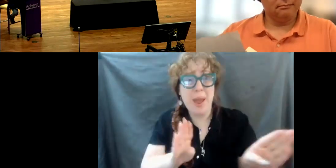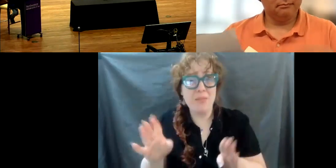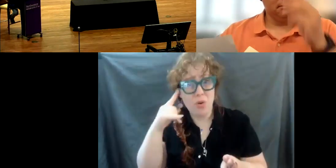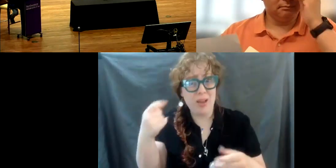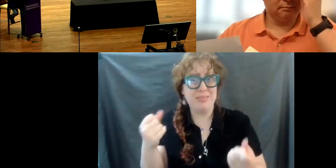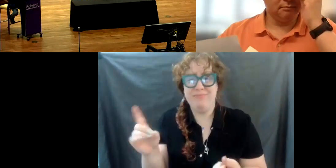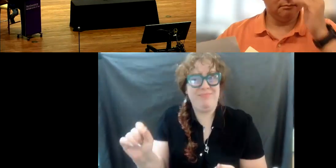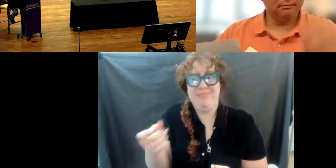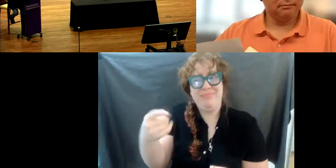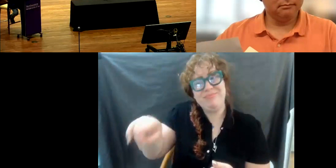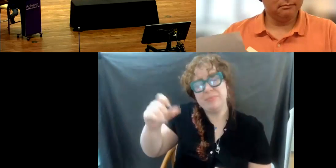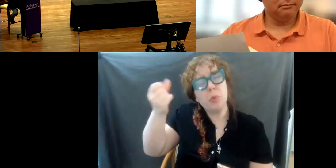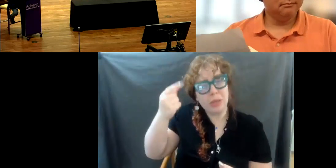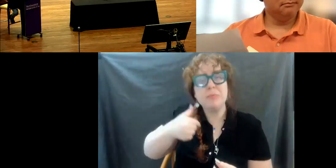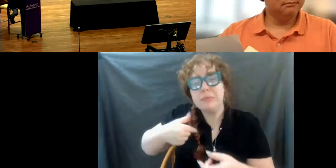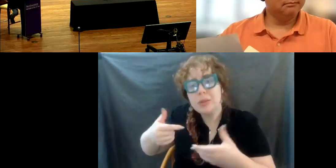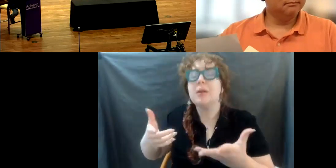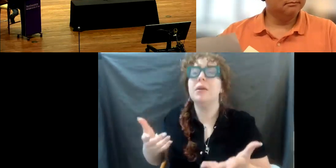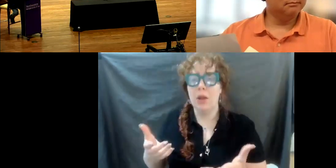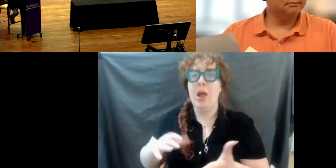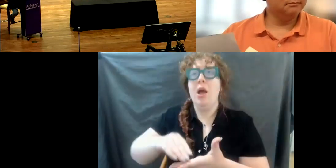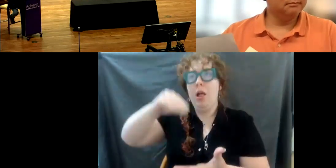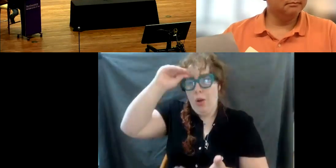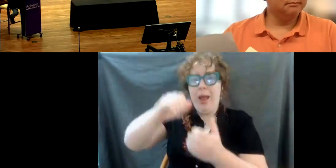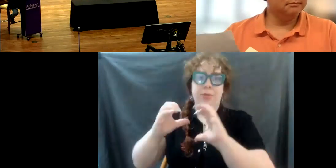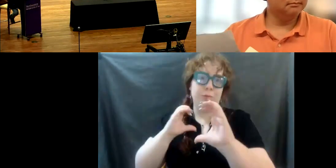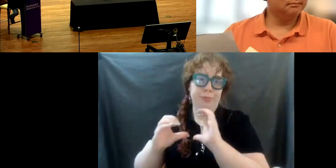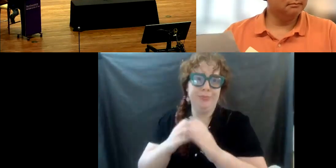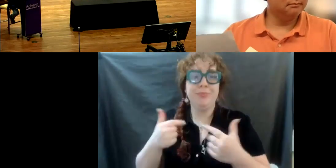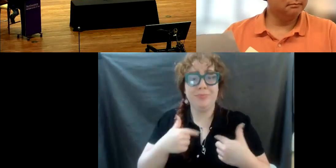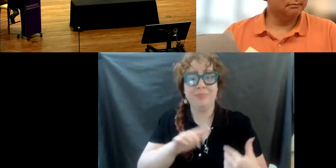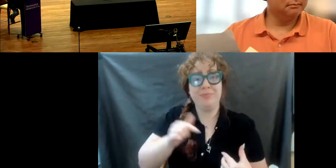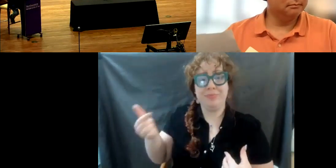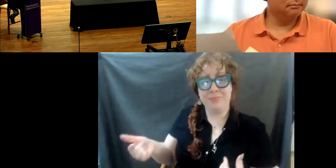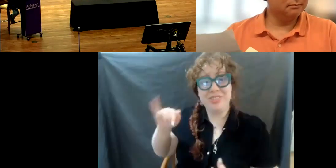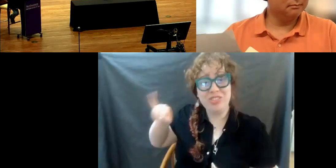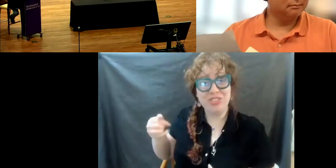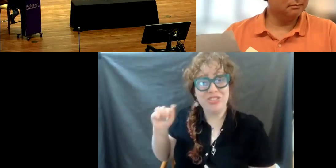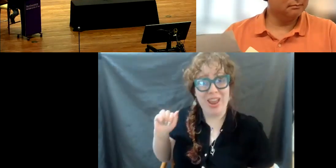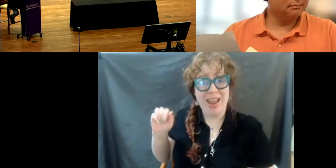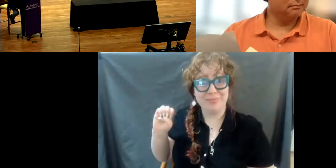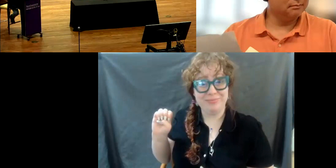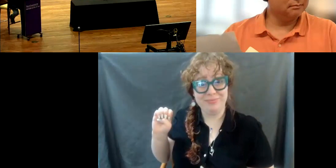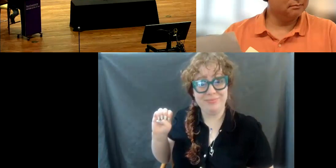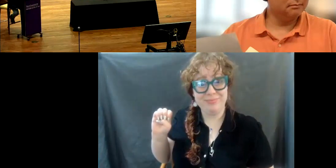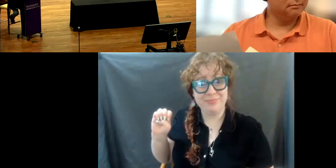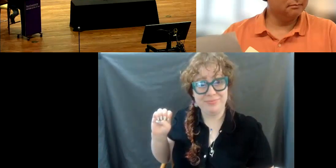And so glad that you can join us. So I'm to hand it over to Jae to start the first panel on